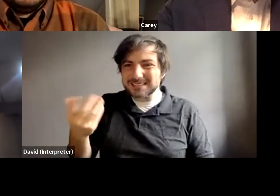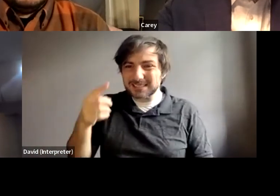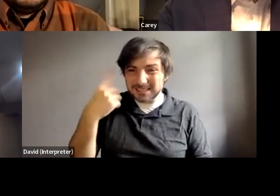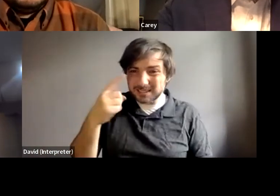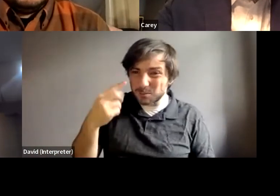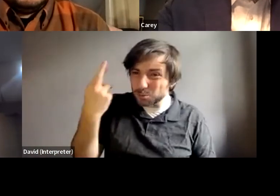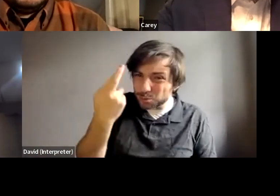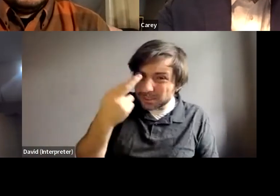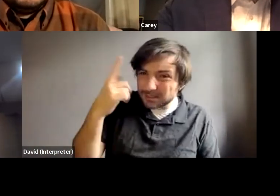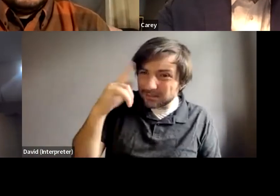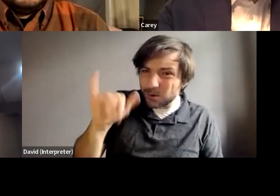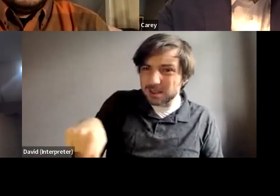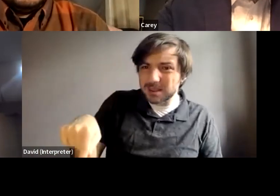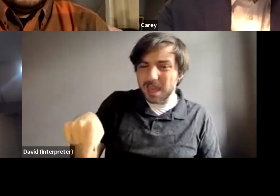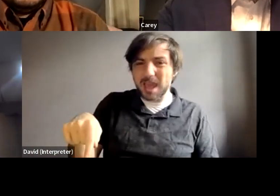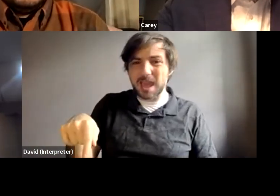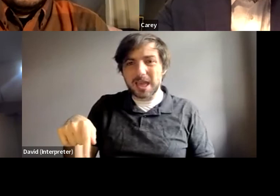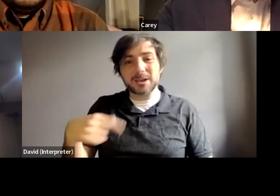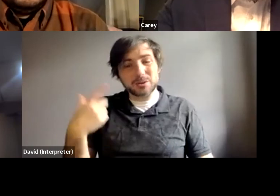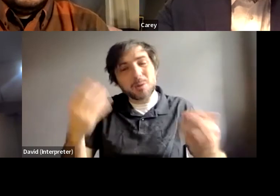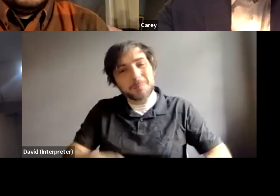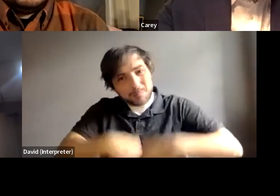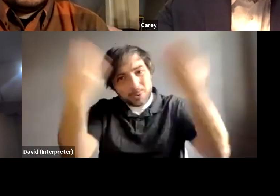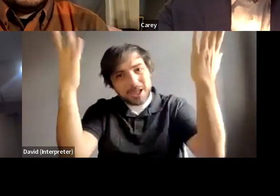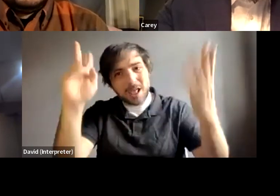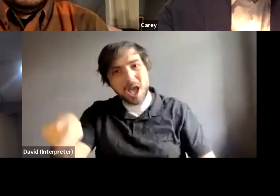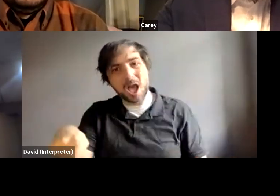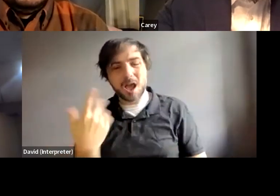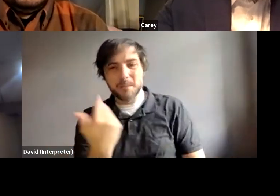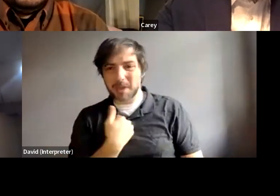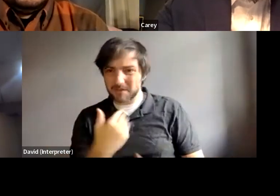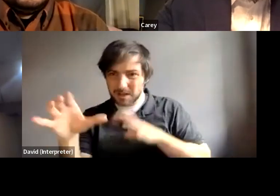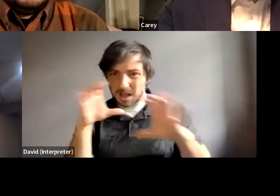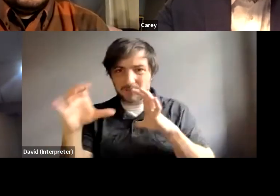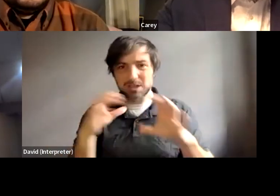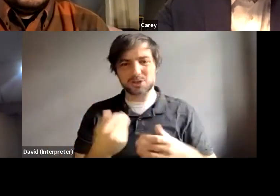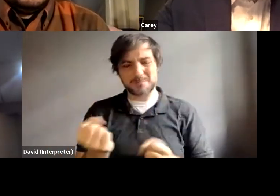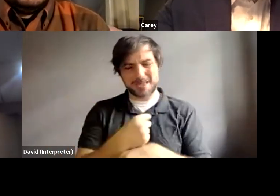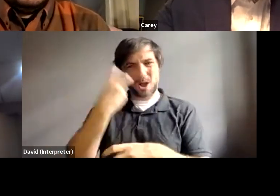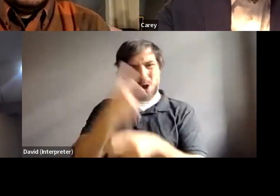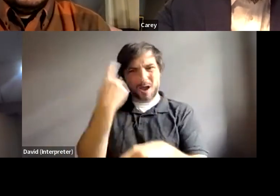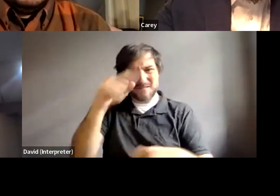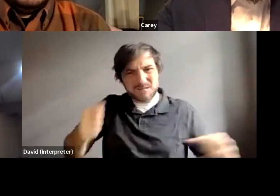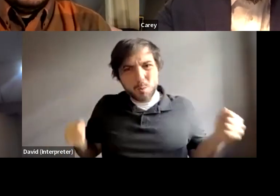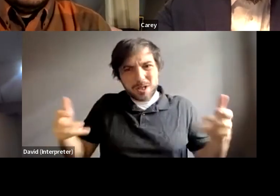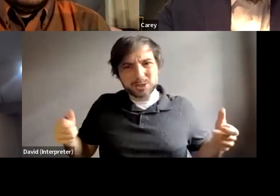the conversation if you need to. It makes the difference for someone being able to come to your venue. Just